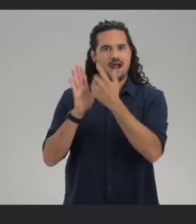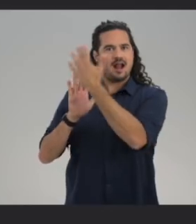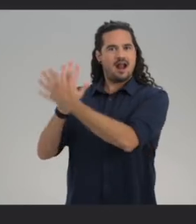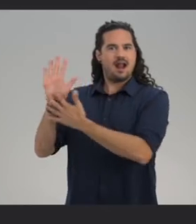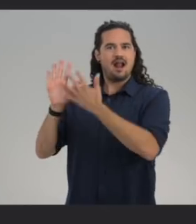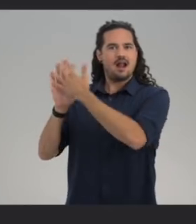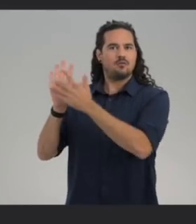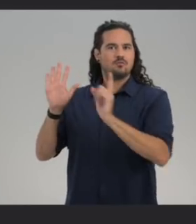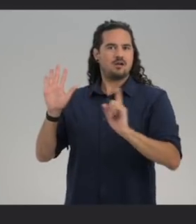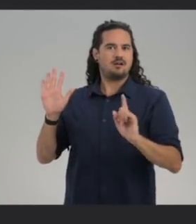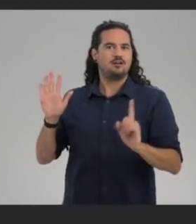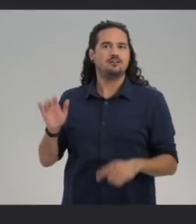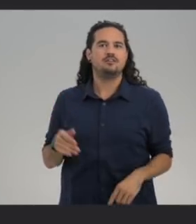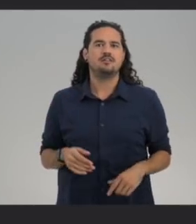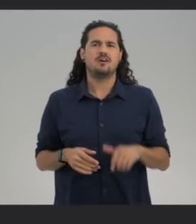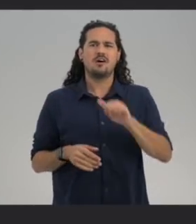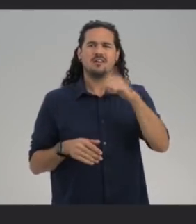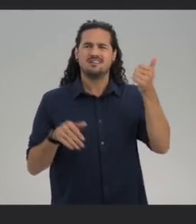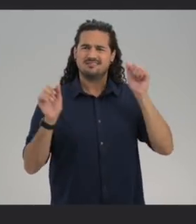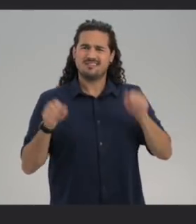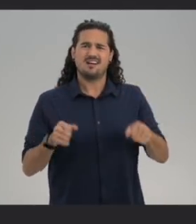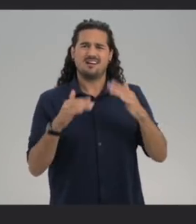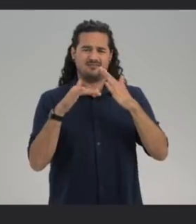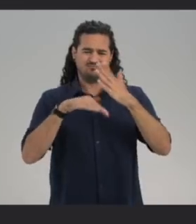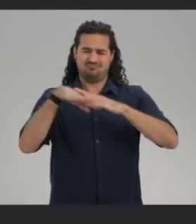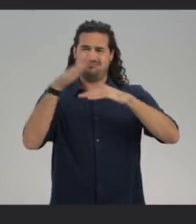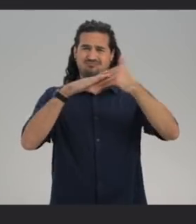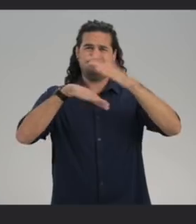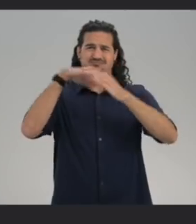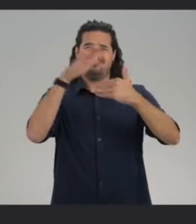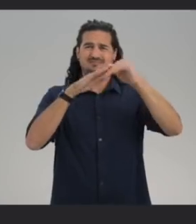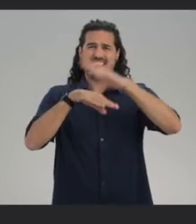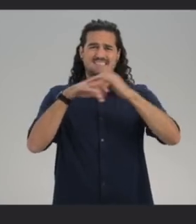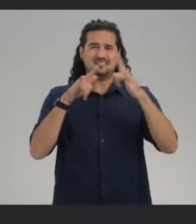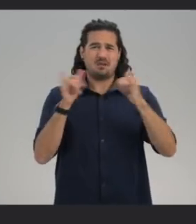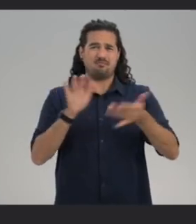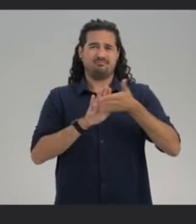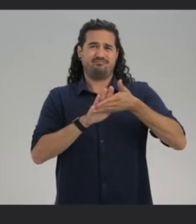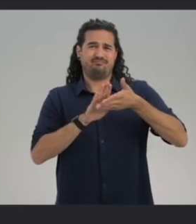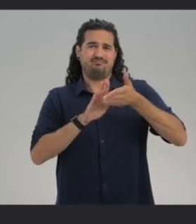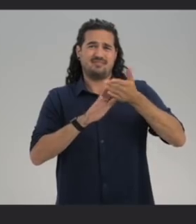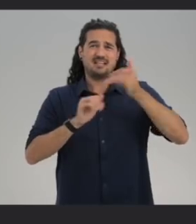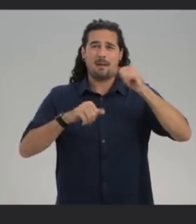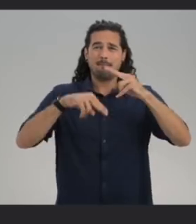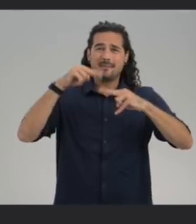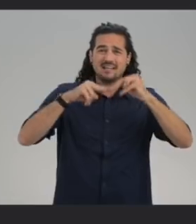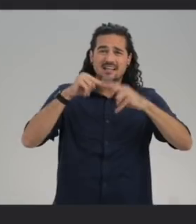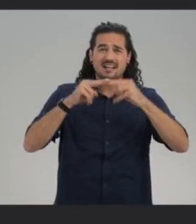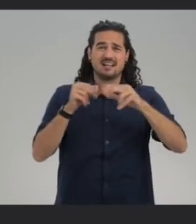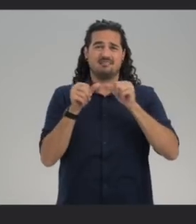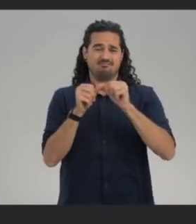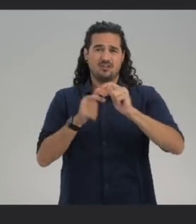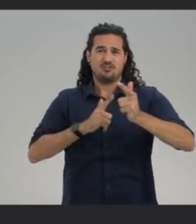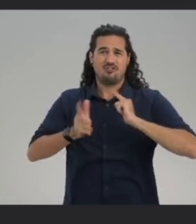[man] Edit 8K RAW footage. [man 2] Hundreds of thousands of layers. [woman] Millions of objects. [Michael] Almost limitless interactivity.